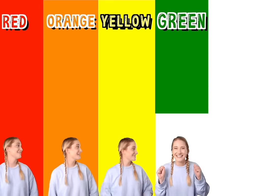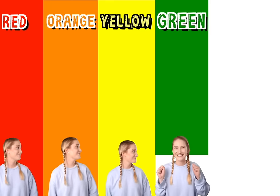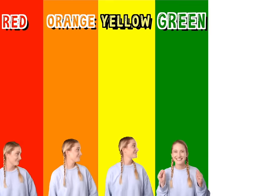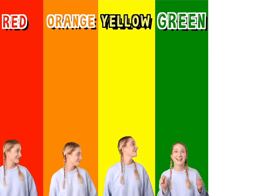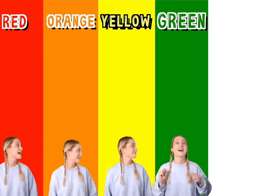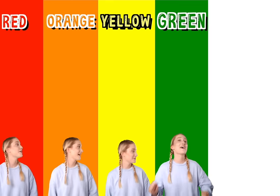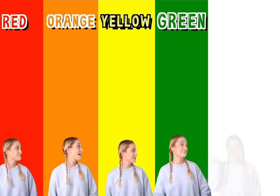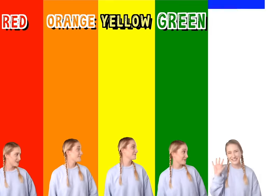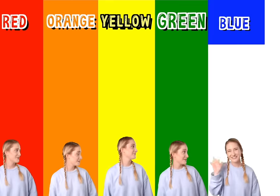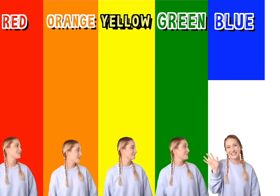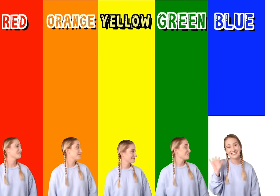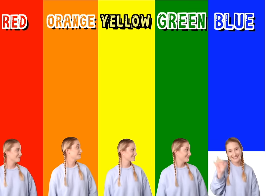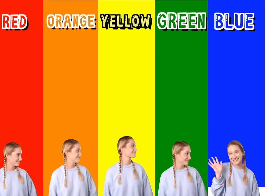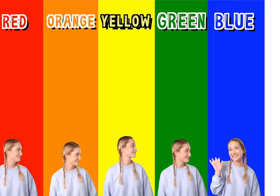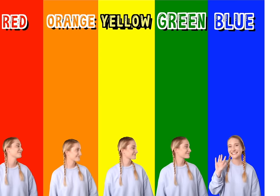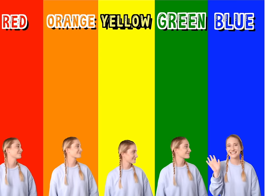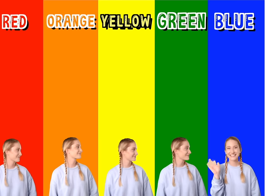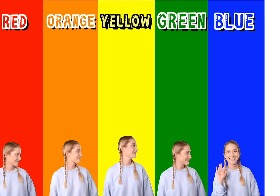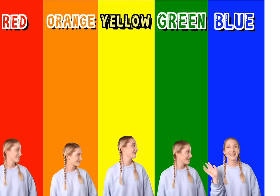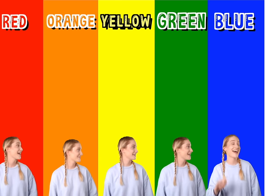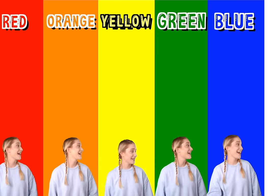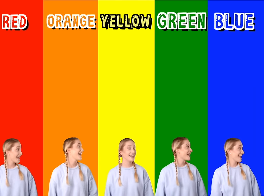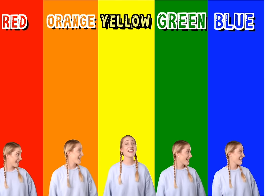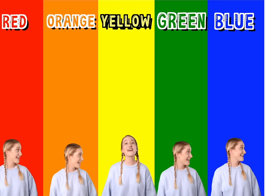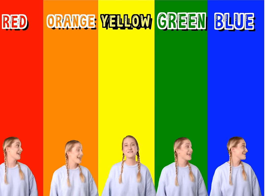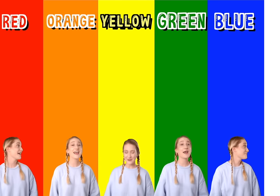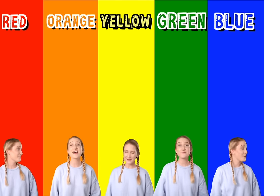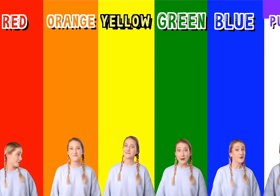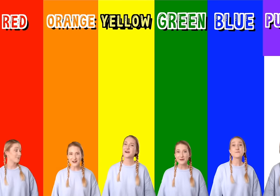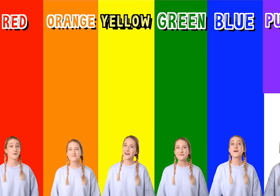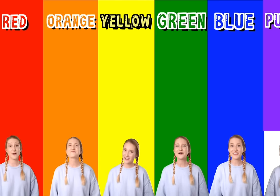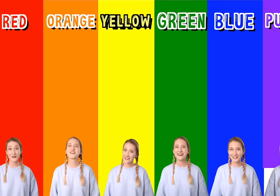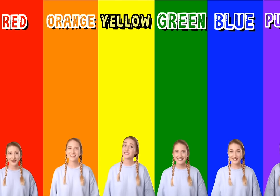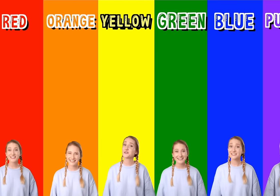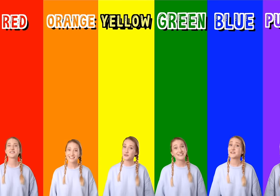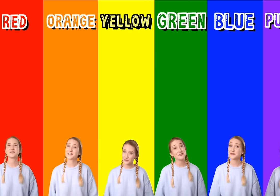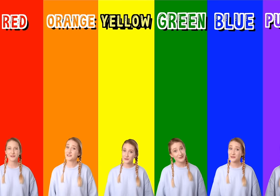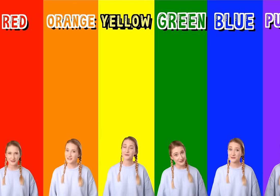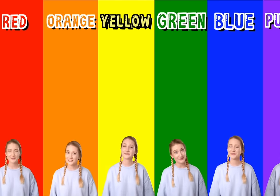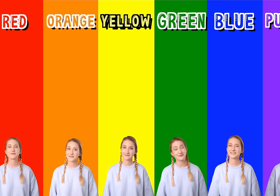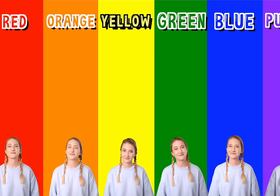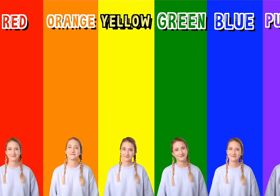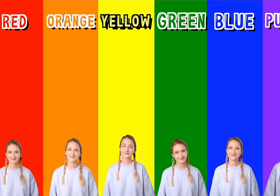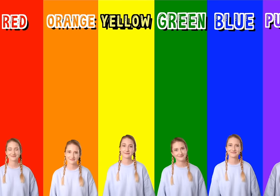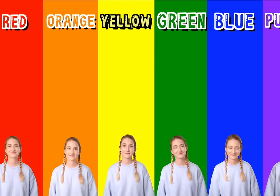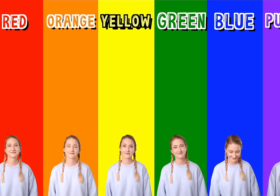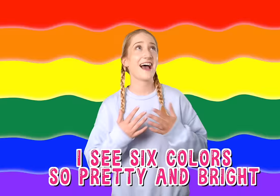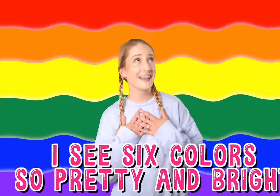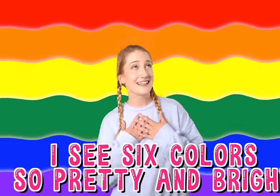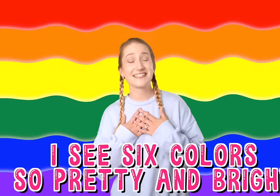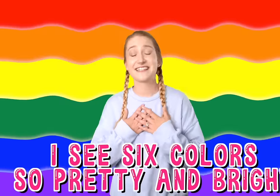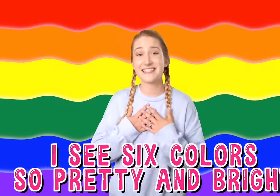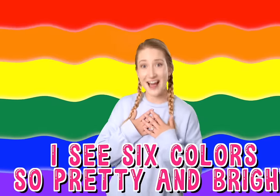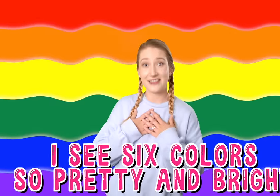I see six colors so pretty and bright, all together with